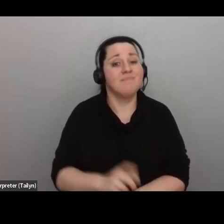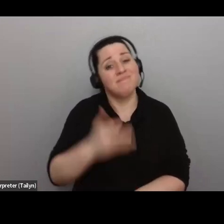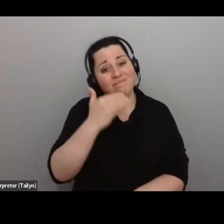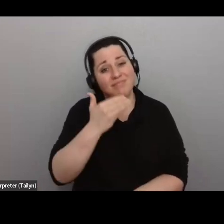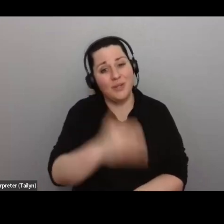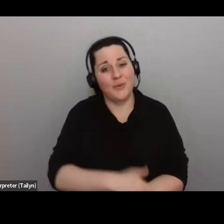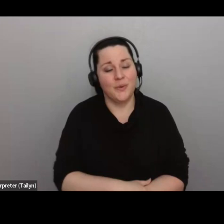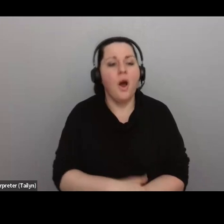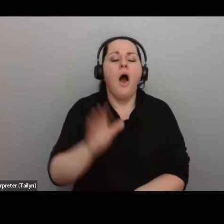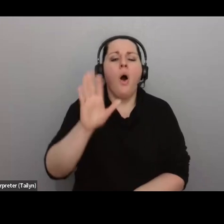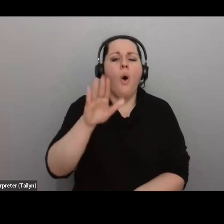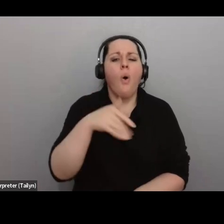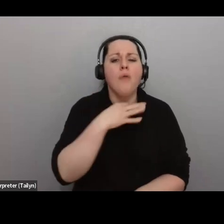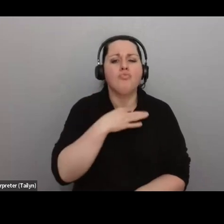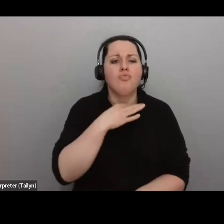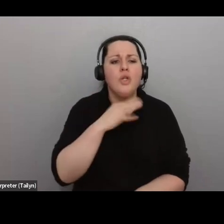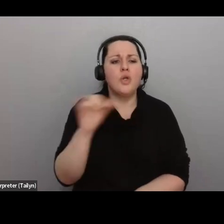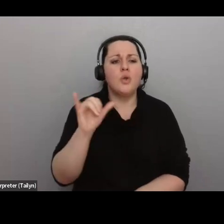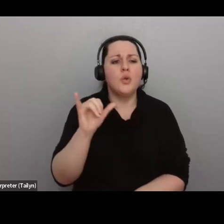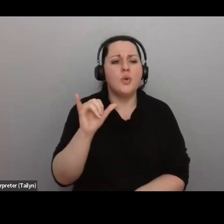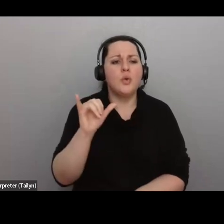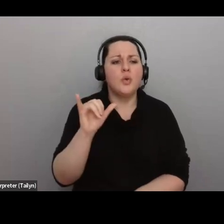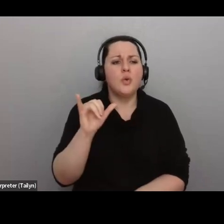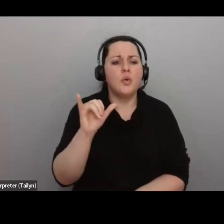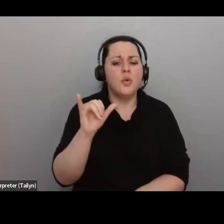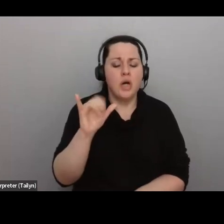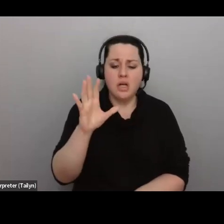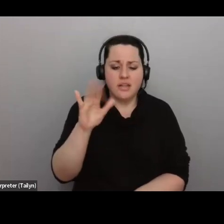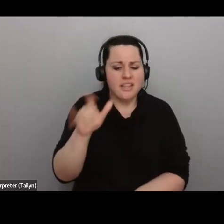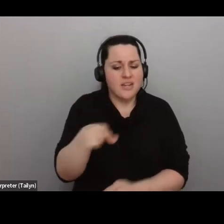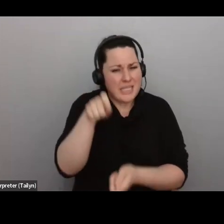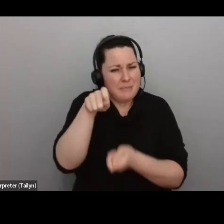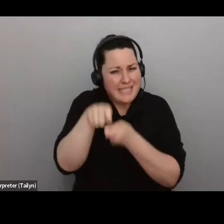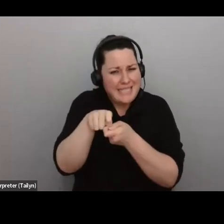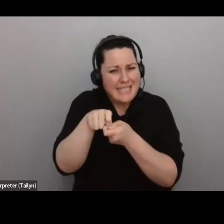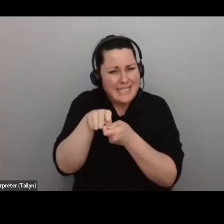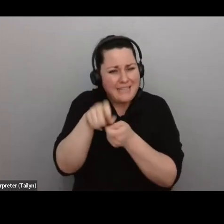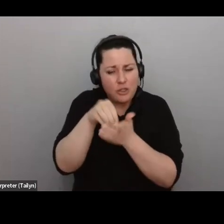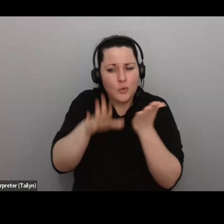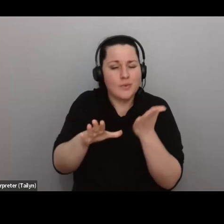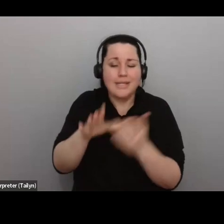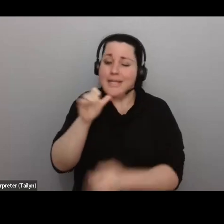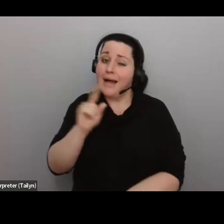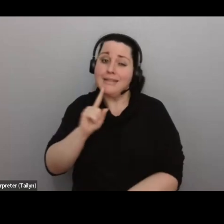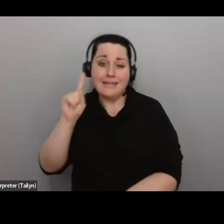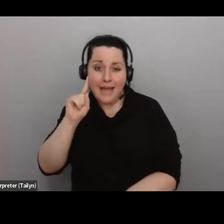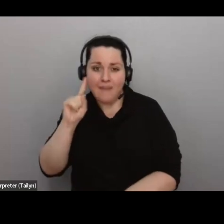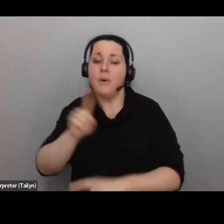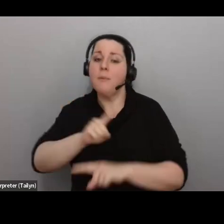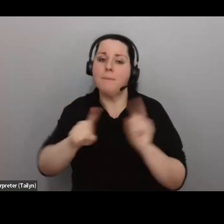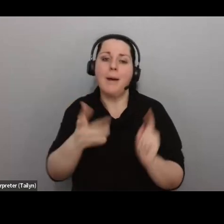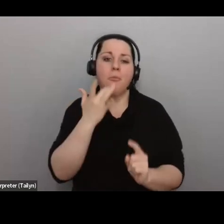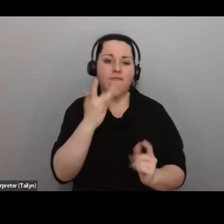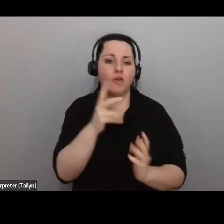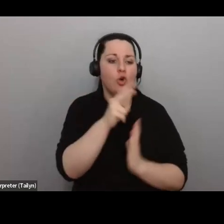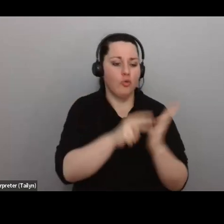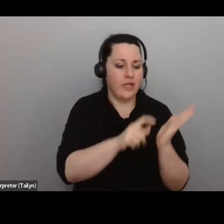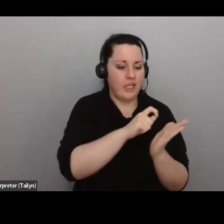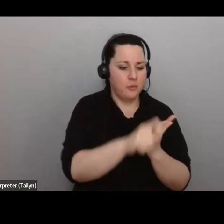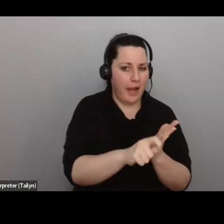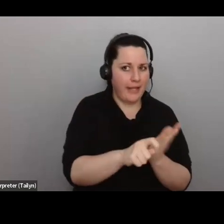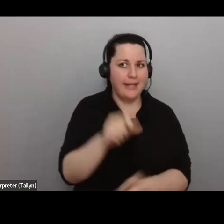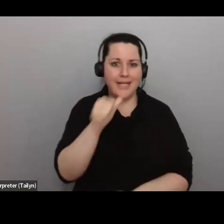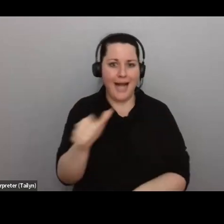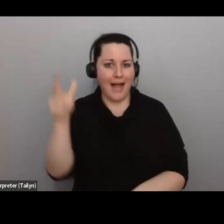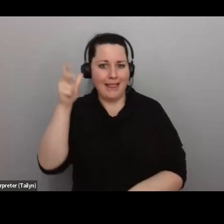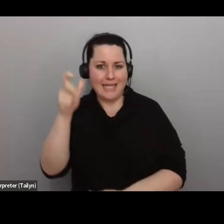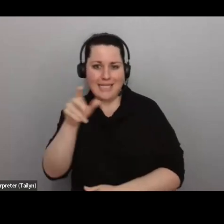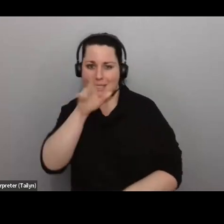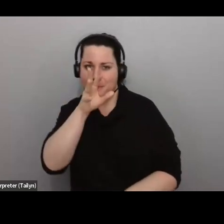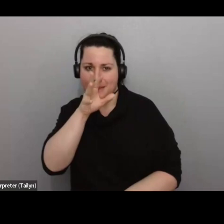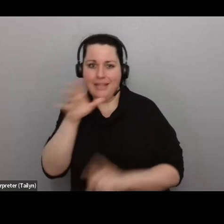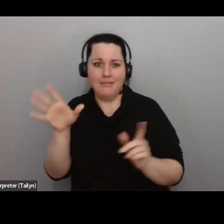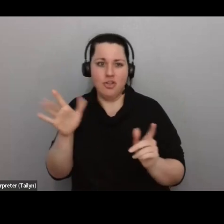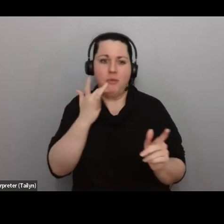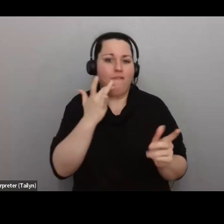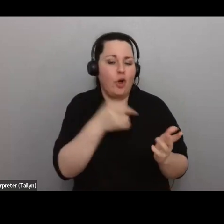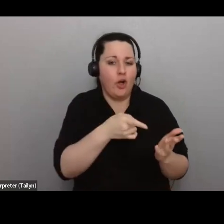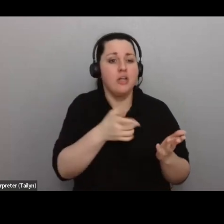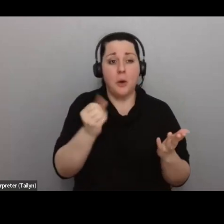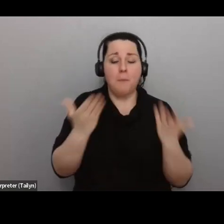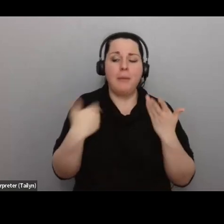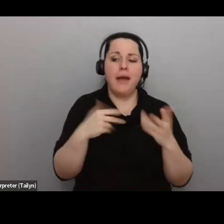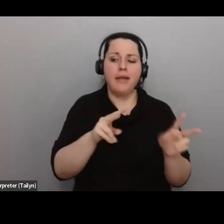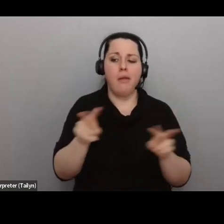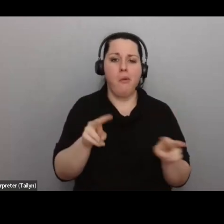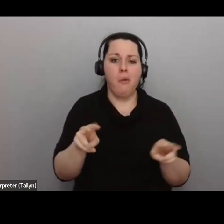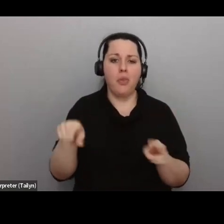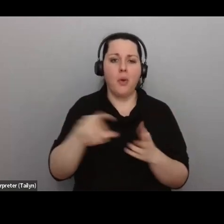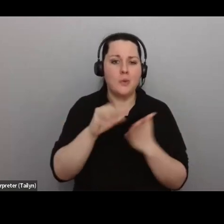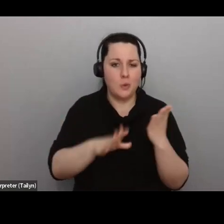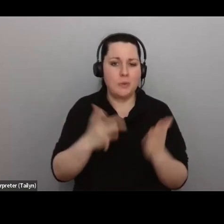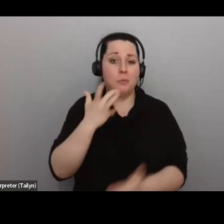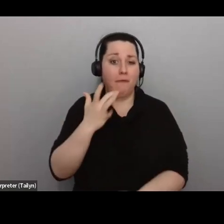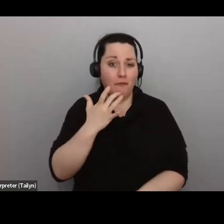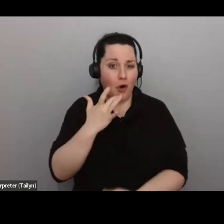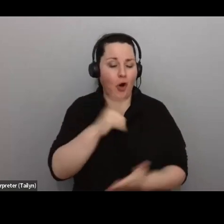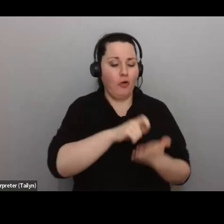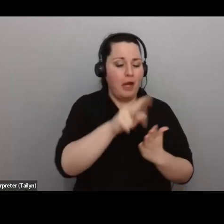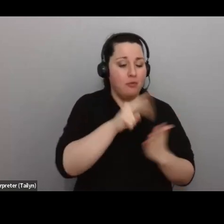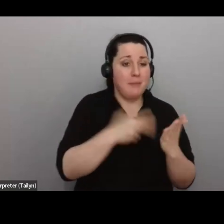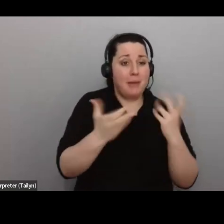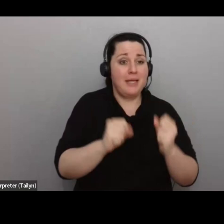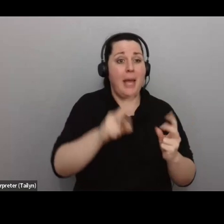Colleen: I also wonder if maybe there are certain students who are not deaf, but they prefer reading and writing to listening and speaking. Maybe I could scan the class for the students who have that preference and partner them up in group work